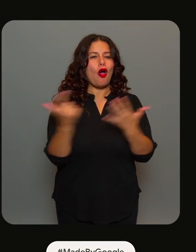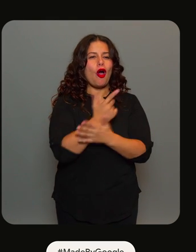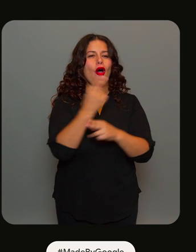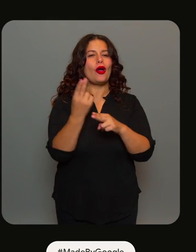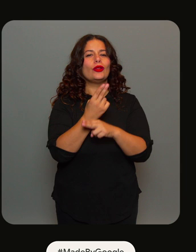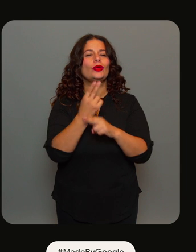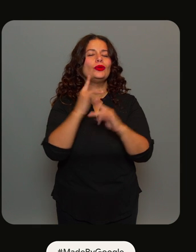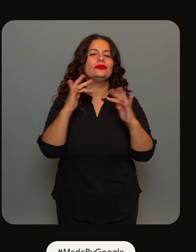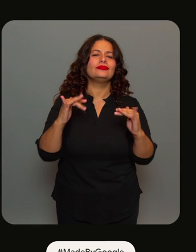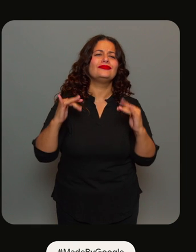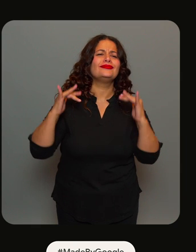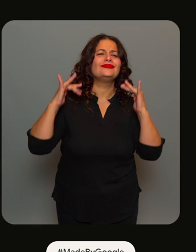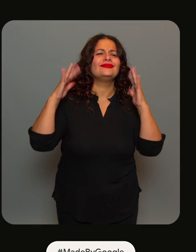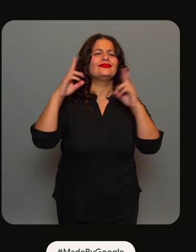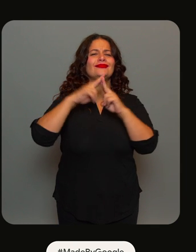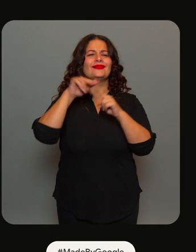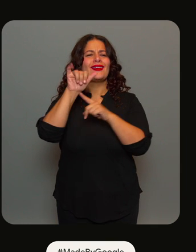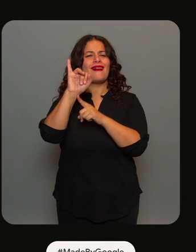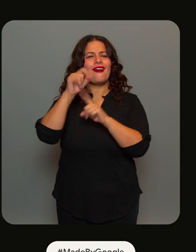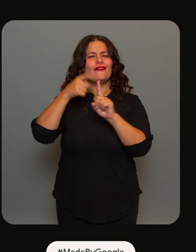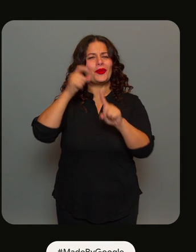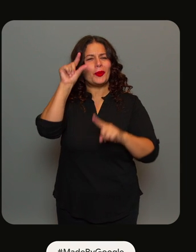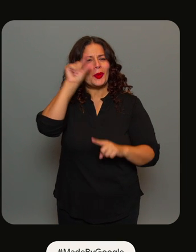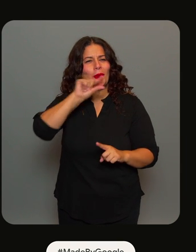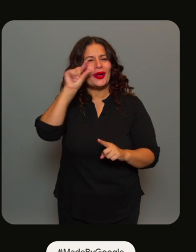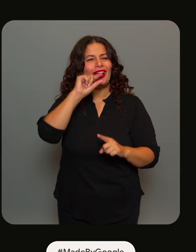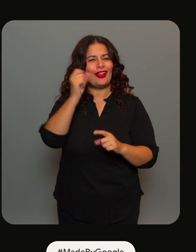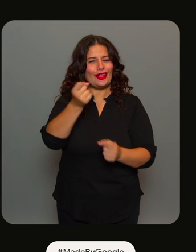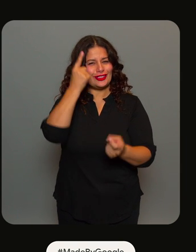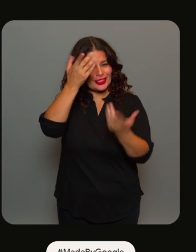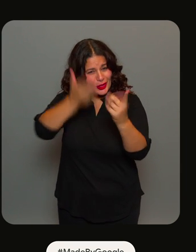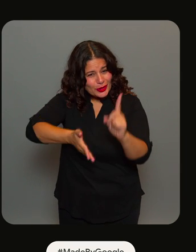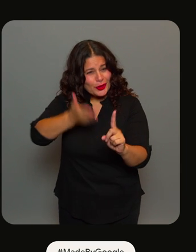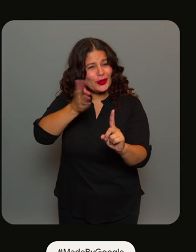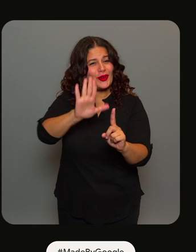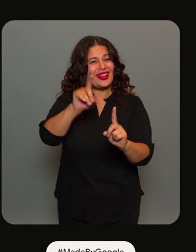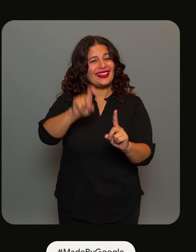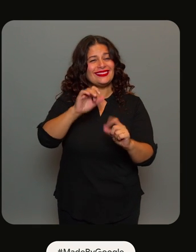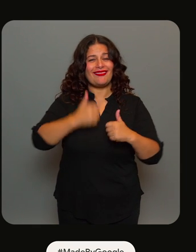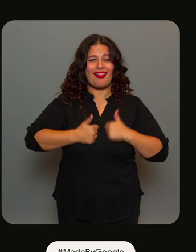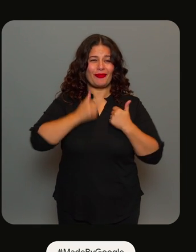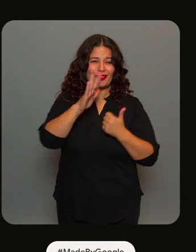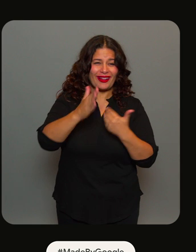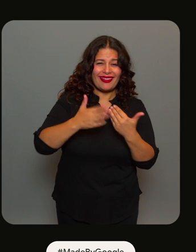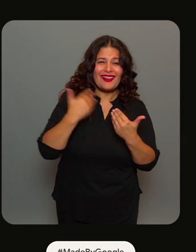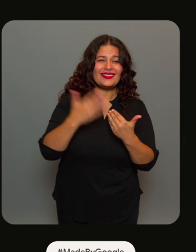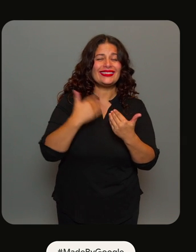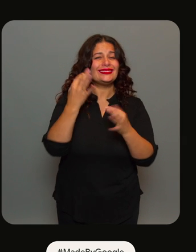understand your needs and make life easier. That's what makes a Pixel a Pixel.